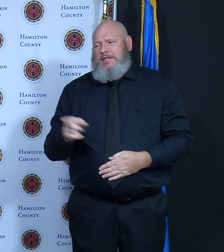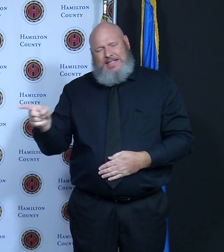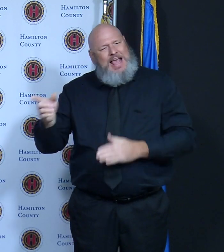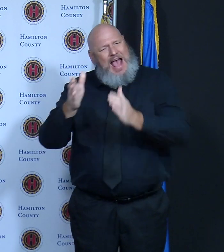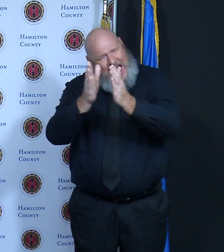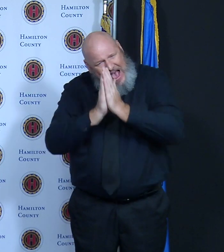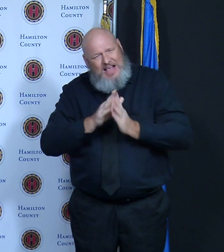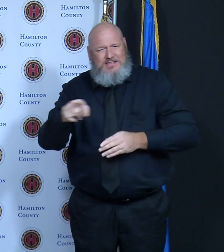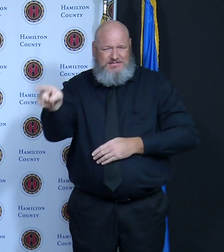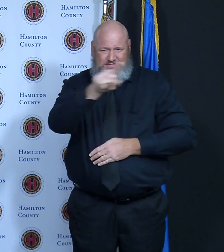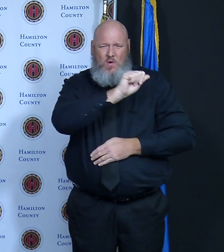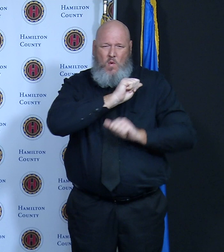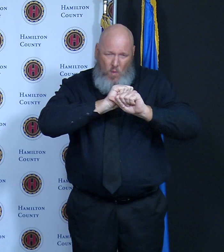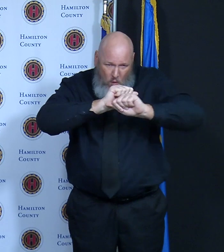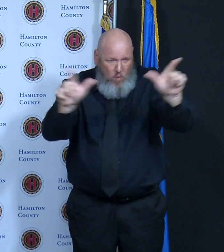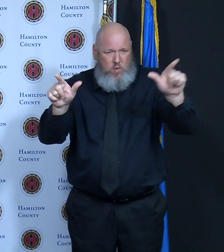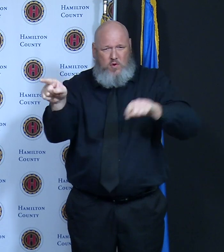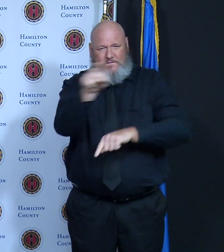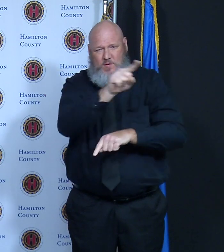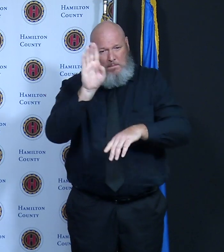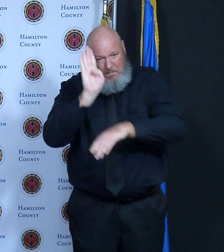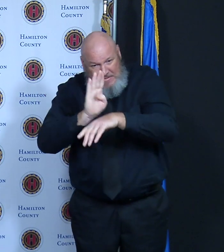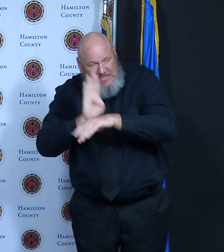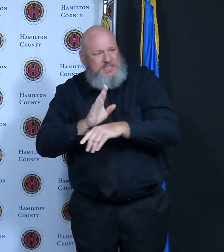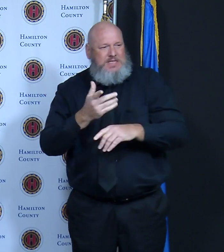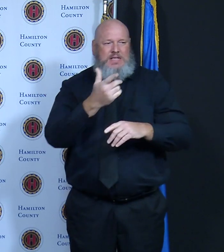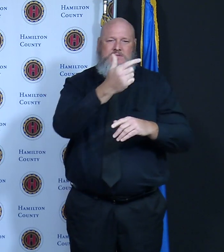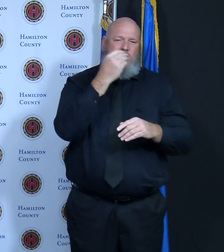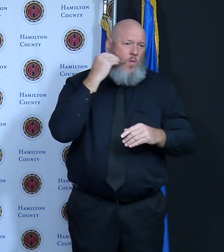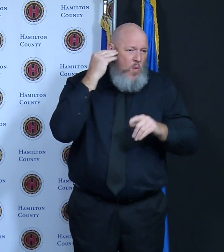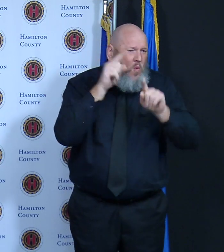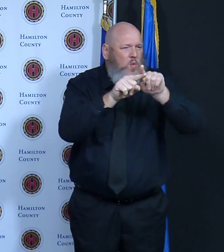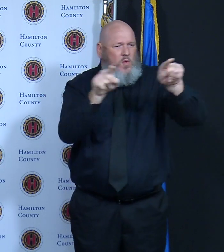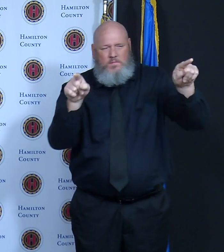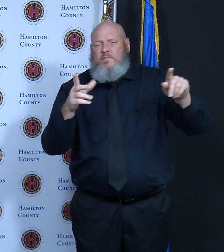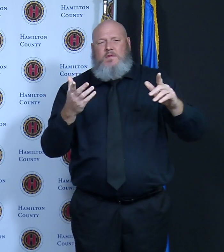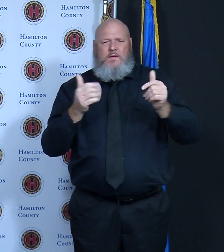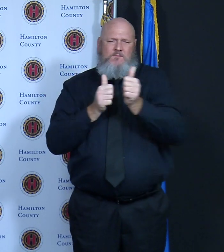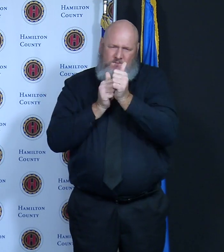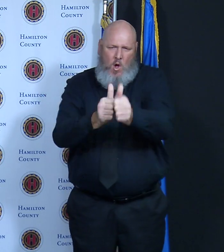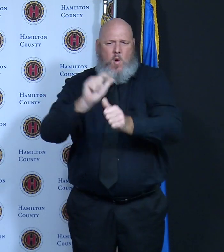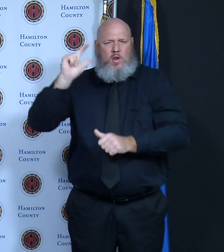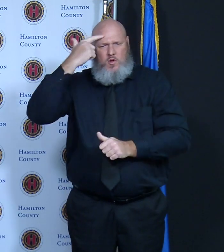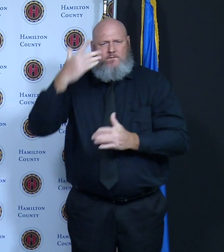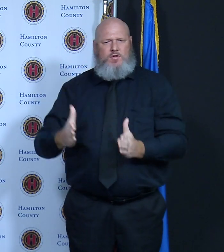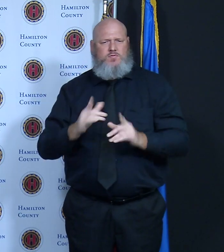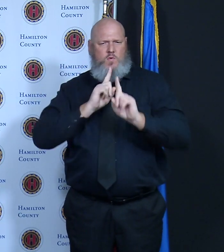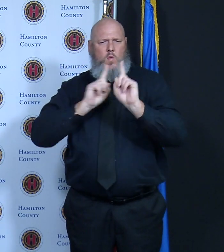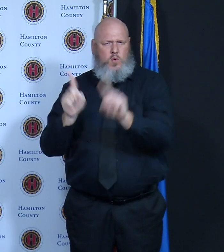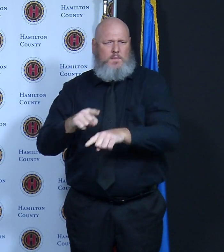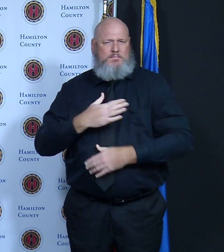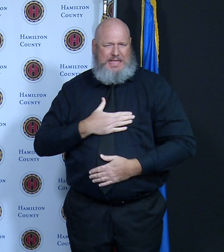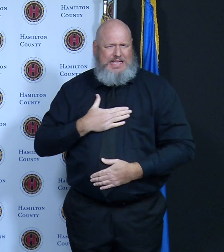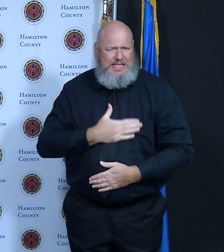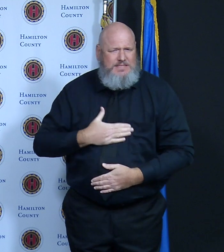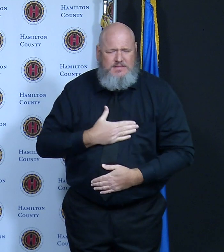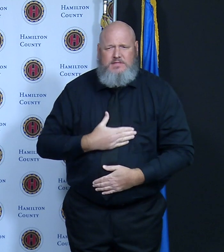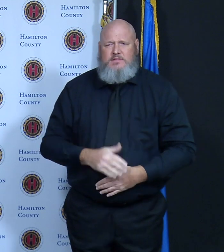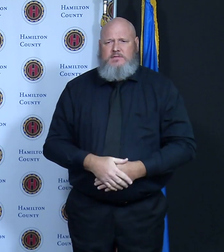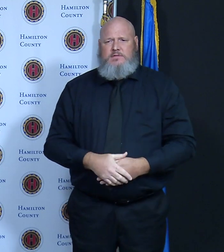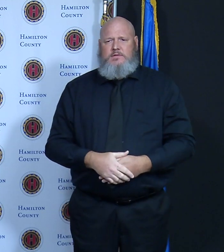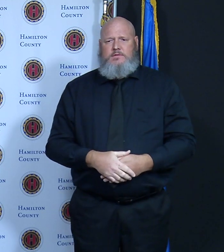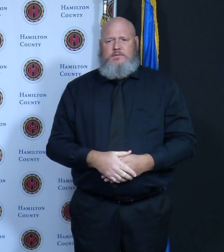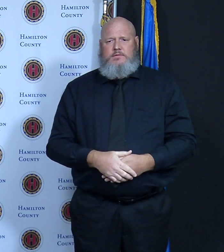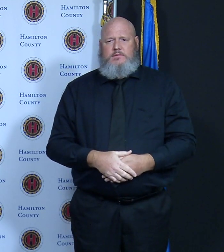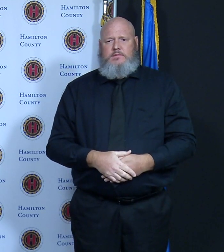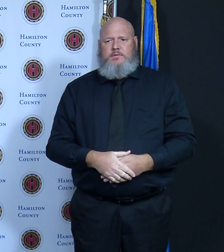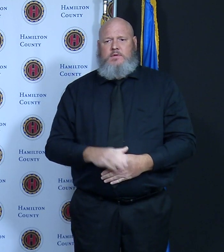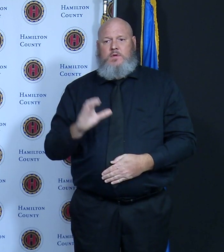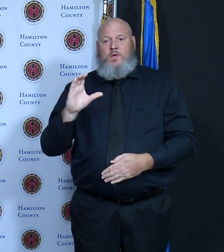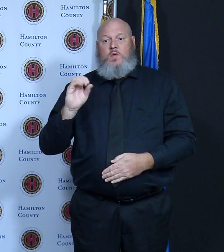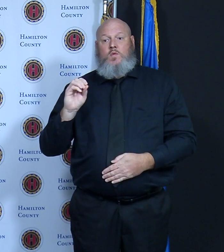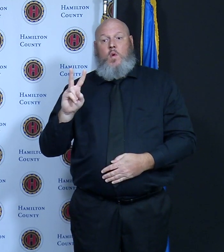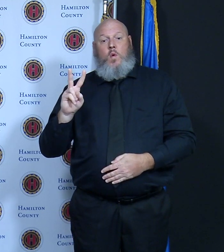covid19.ohio.gov it is also available on the county's website HamiltonCountyOhio.gov